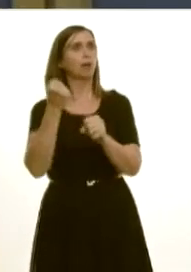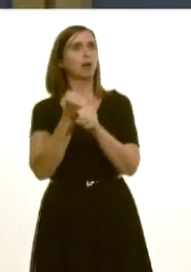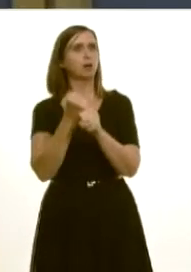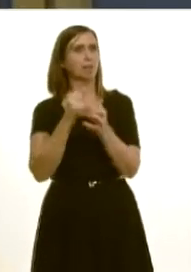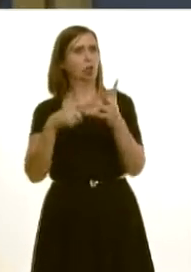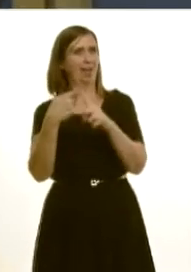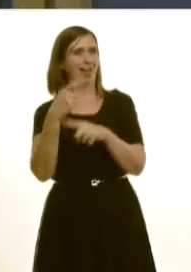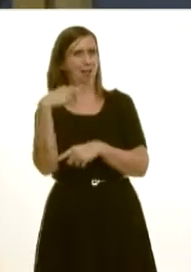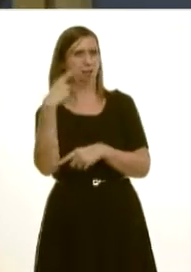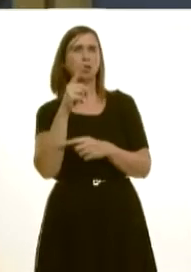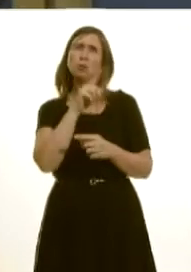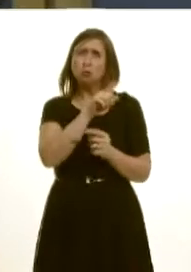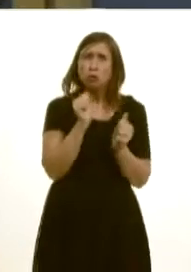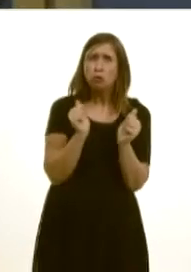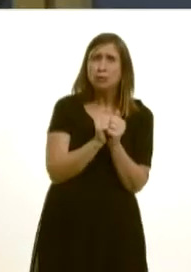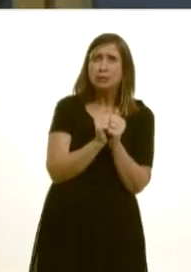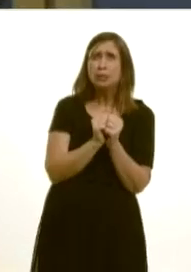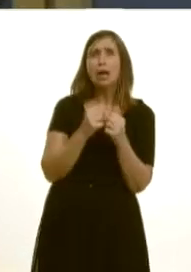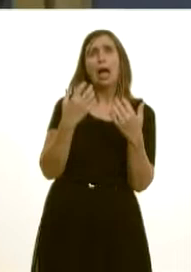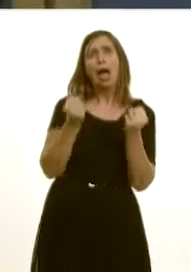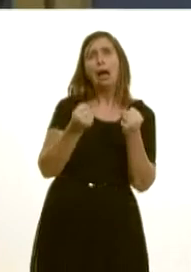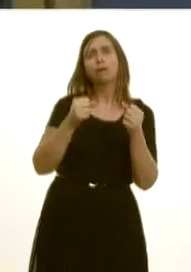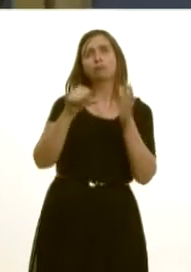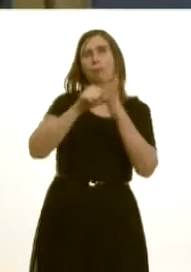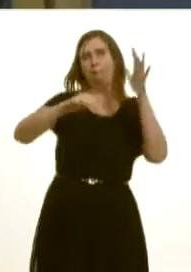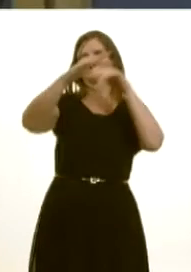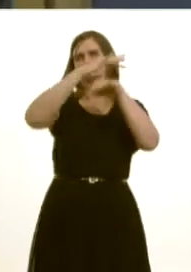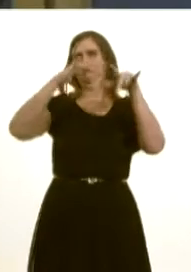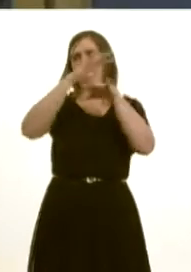that there is a culture problem among managers in the health service in terms of respecting